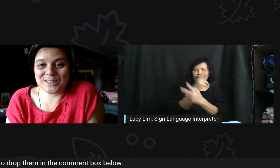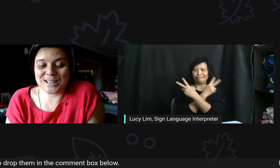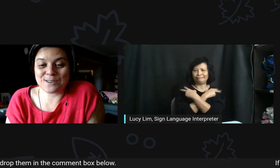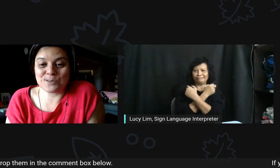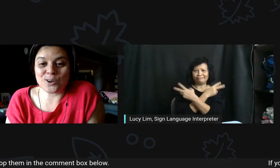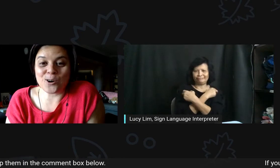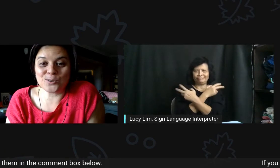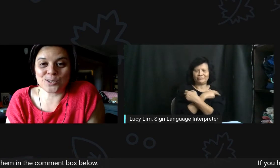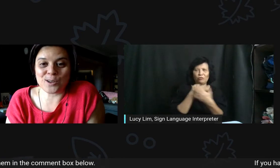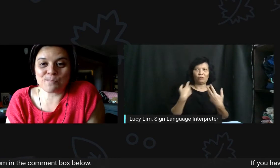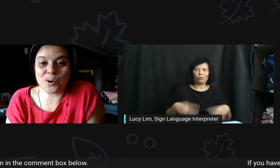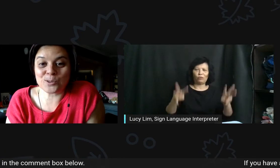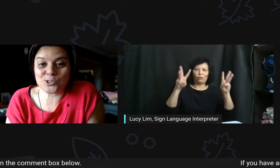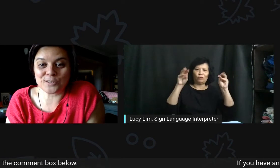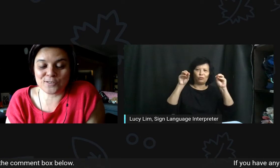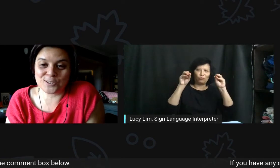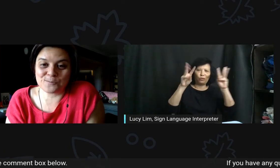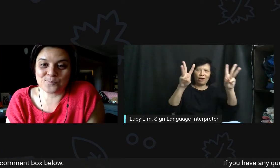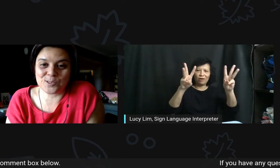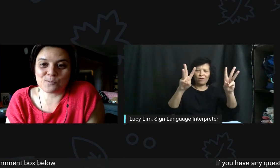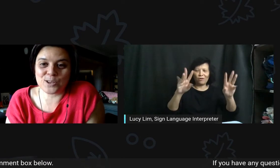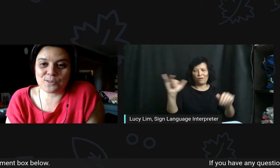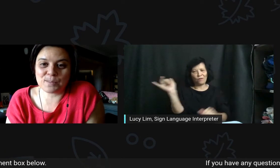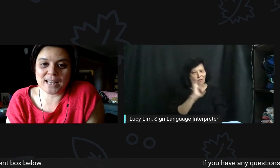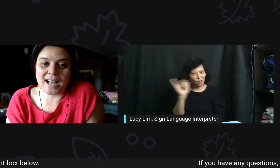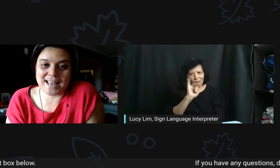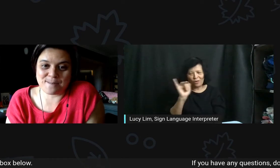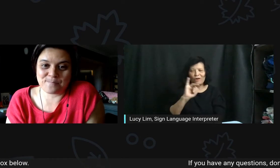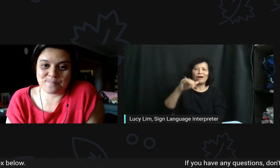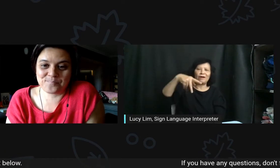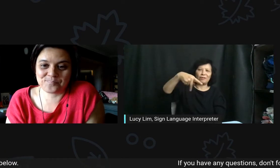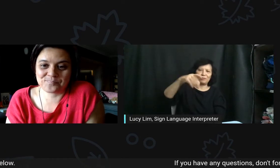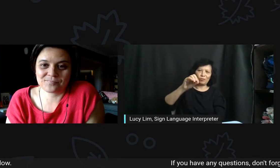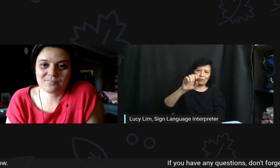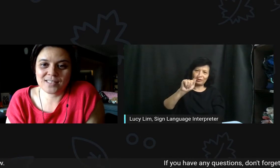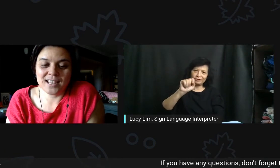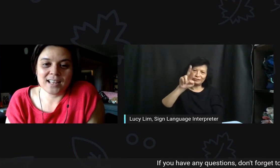because it was also a poetry film with BIM.